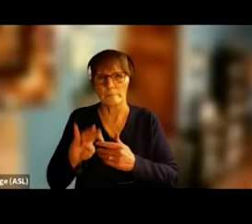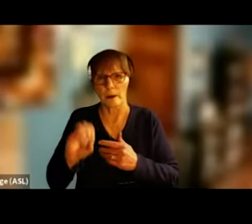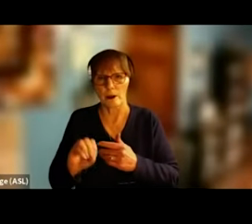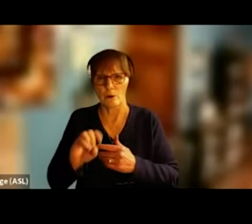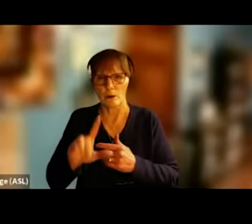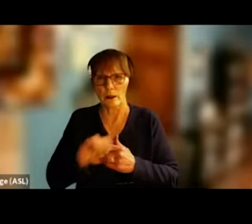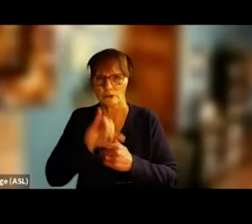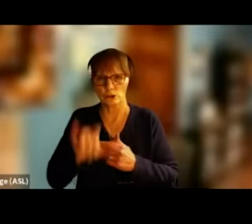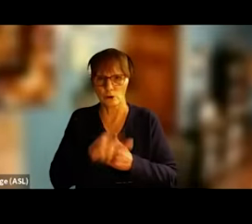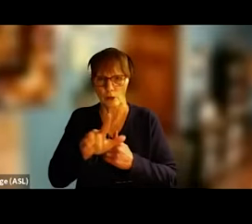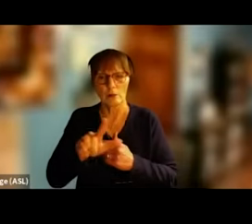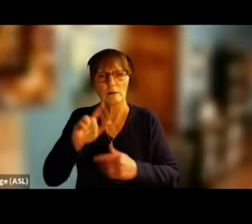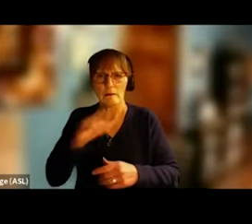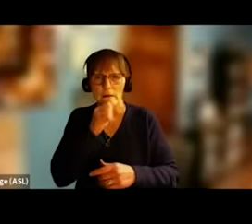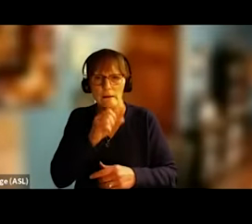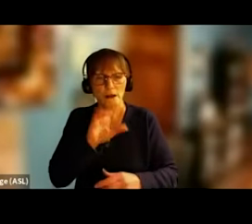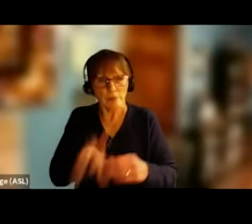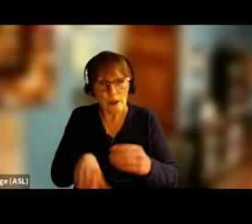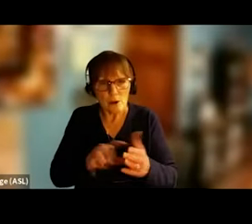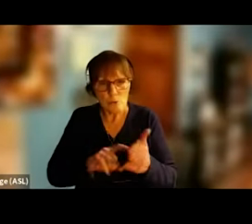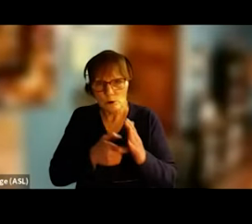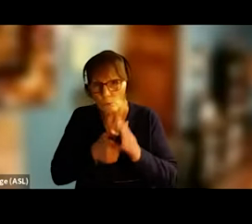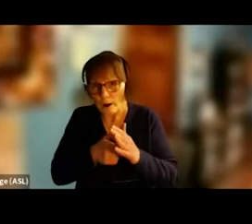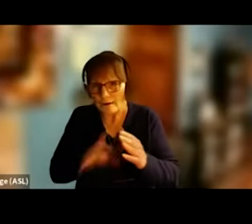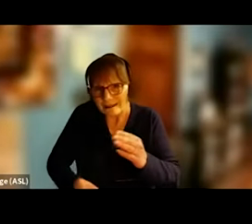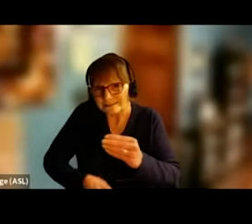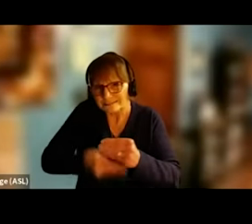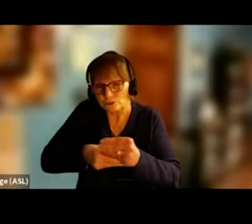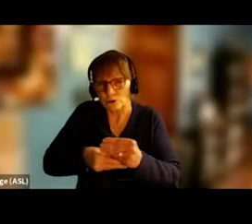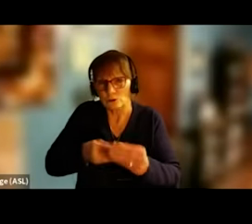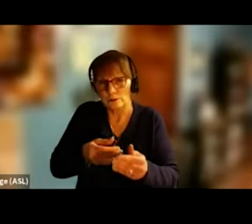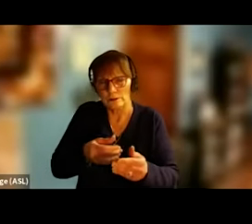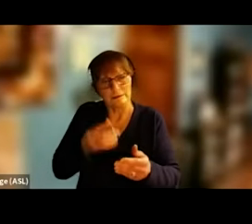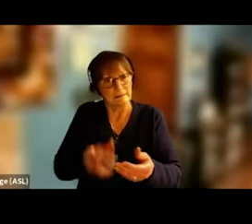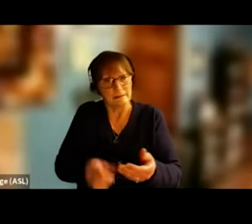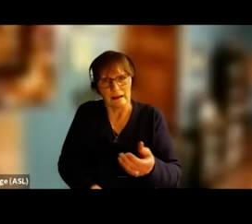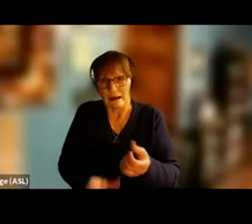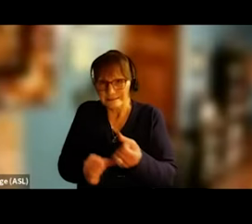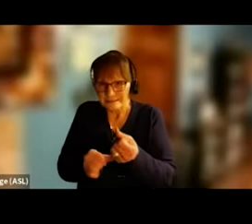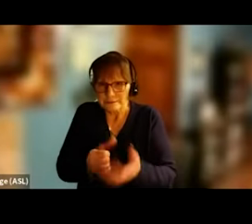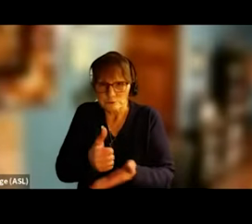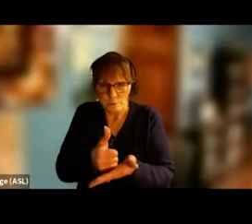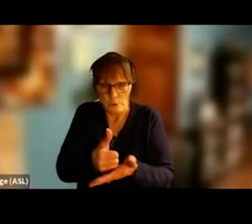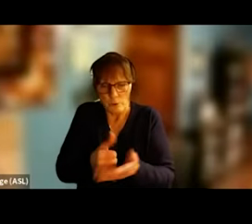They require additional assistance and support. And if someone's having cognitive decline